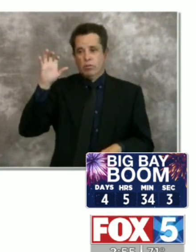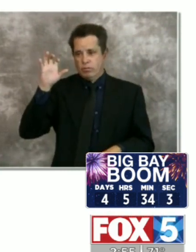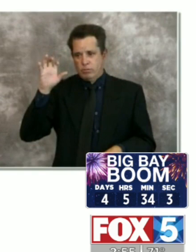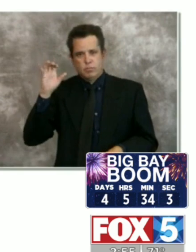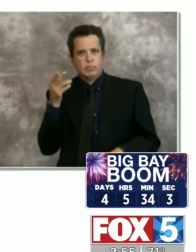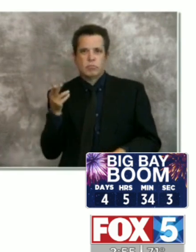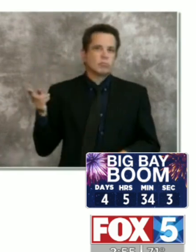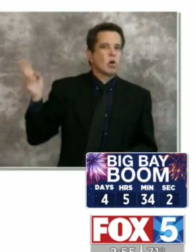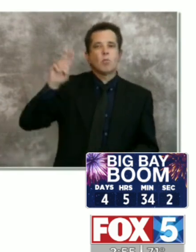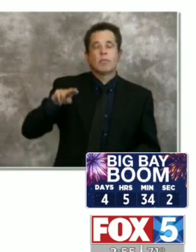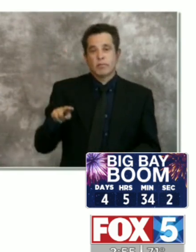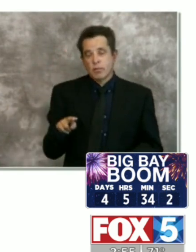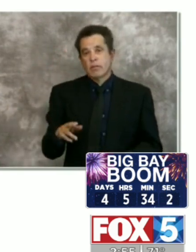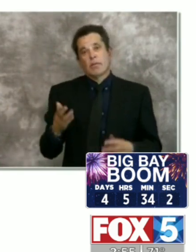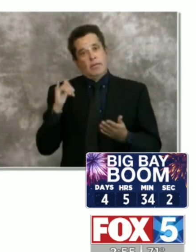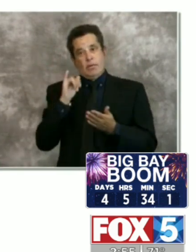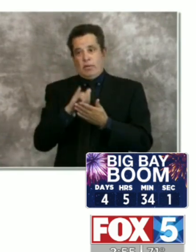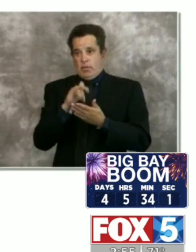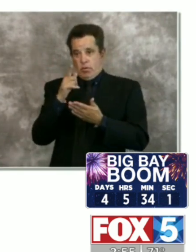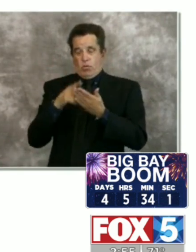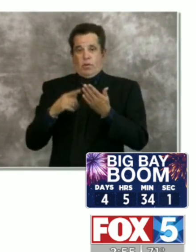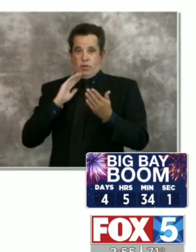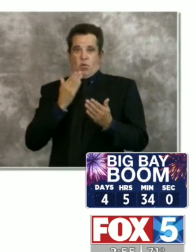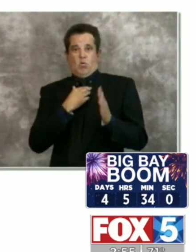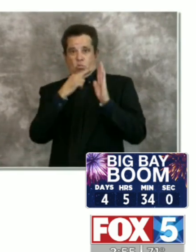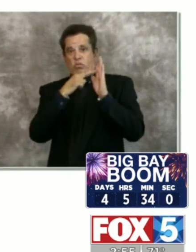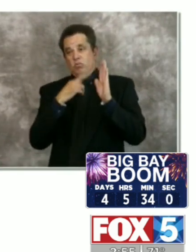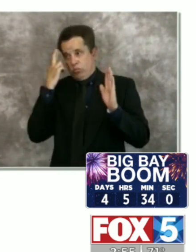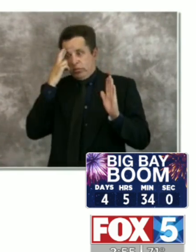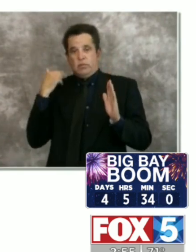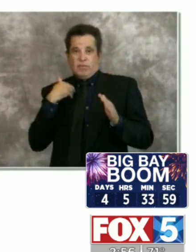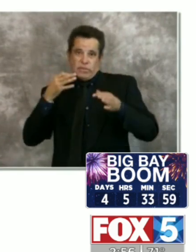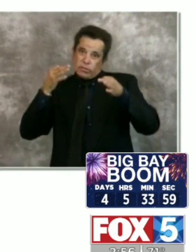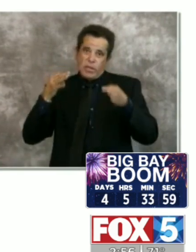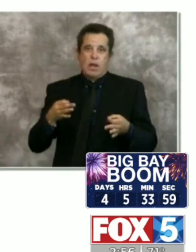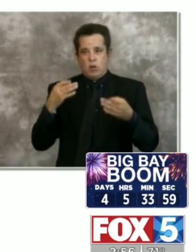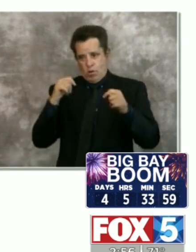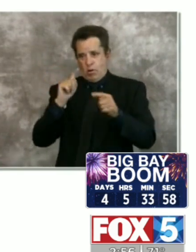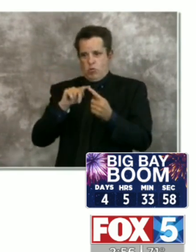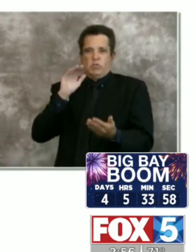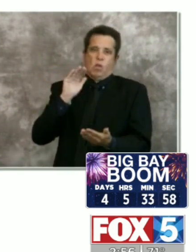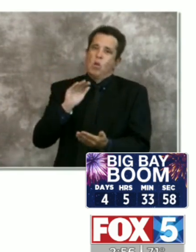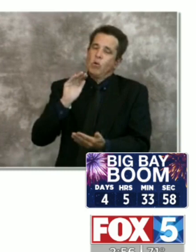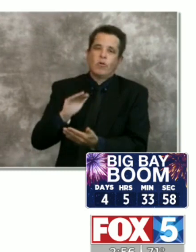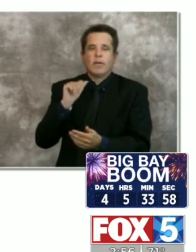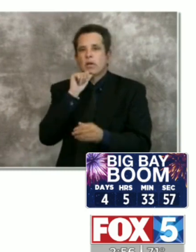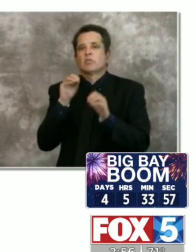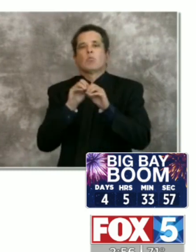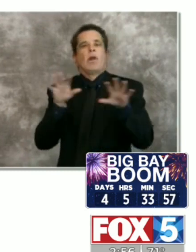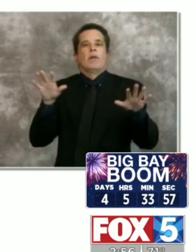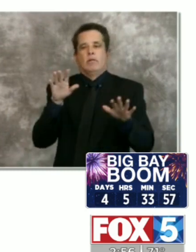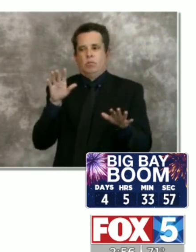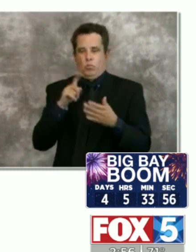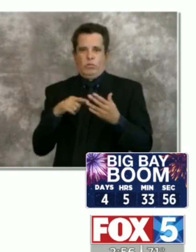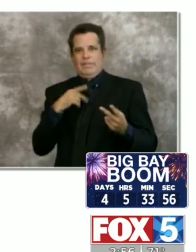CAN SEE WE'RE AT 316 COVID HOSPITAL EDITION. WE'RE NOW APPROACHING 500 COVID HOSPITALIZATIONS AND THIS IS